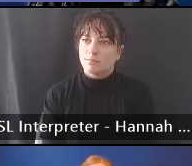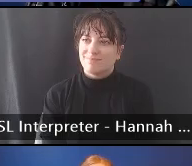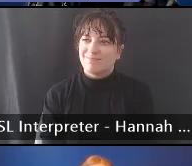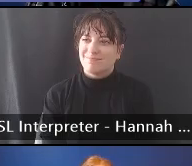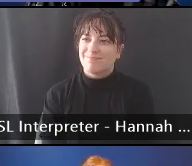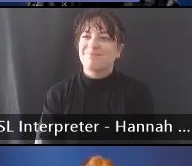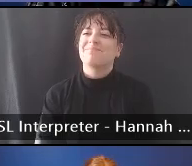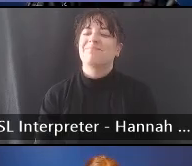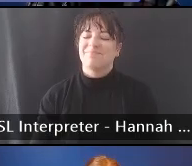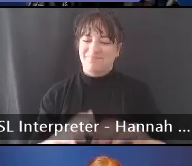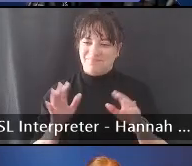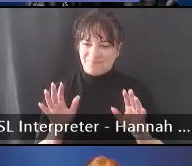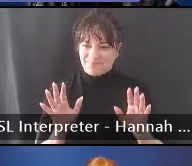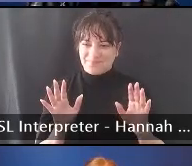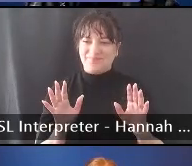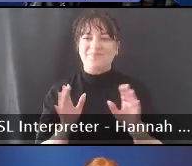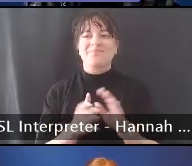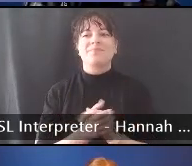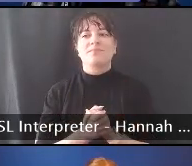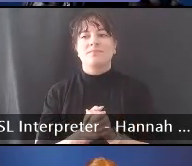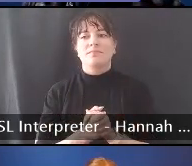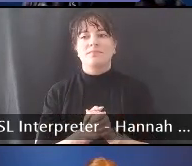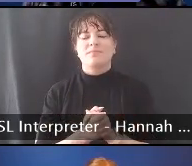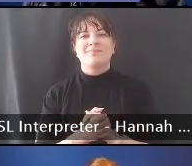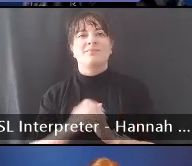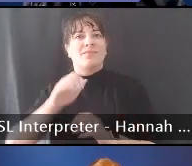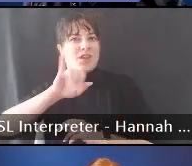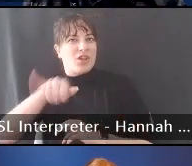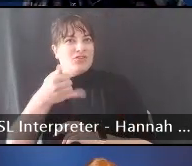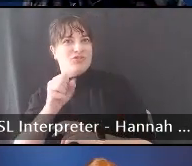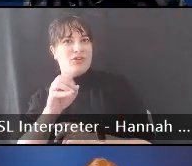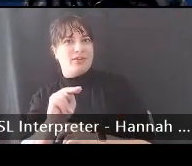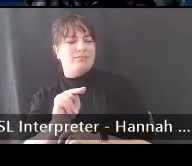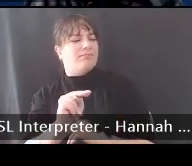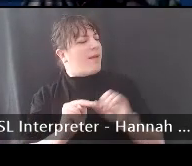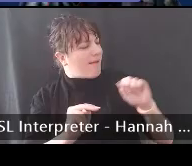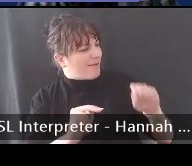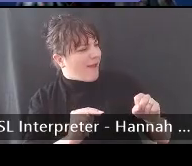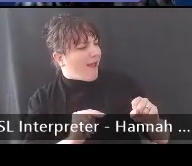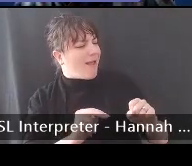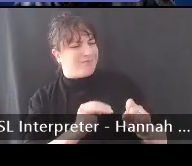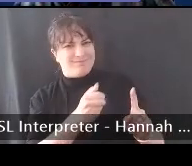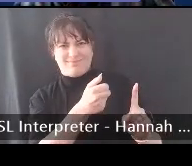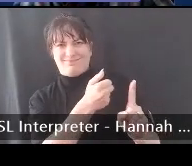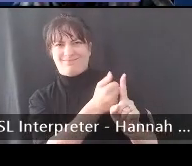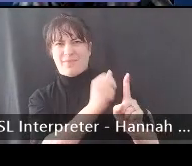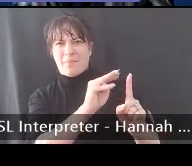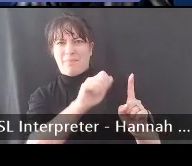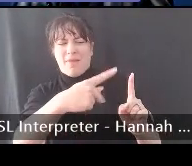That it did describe itself a little bit with Brandon's example of what